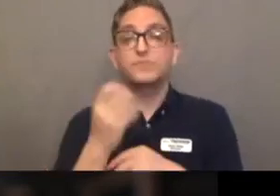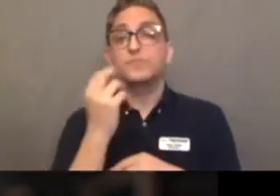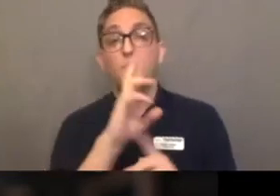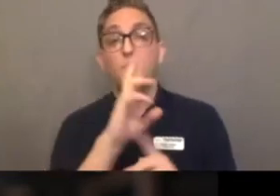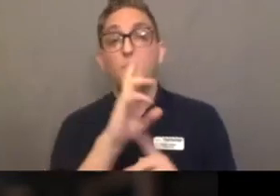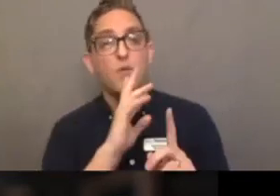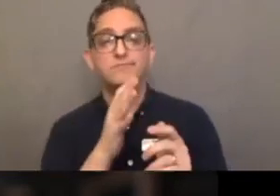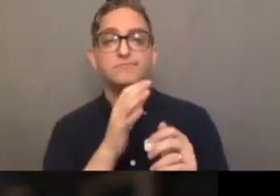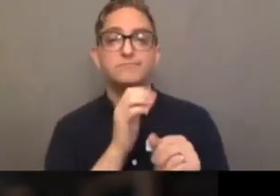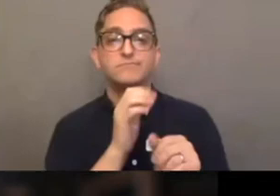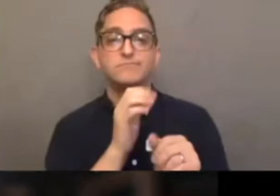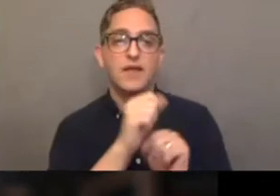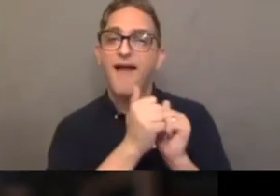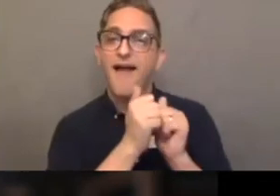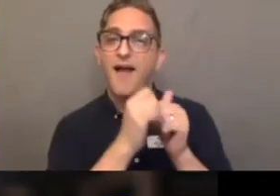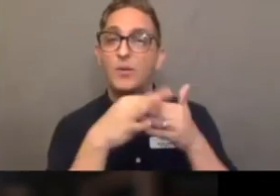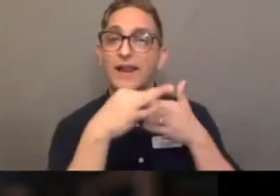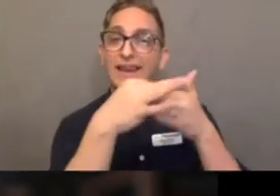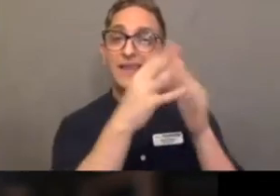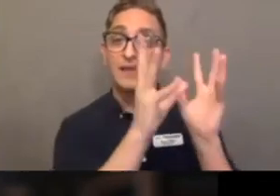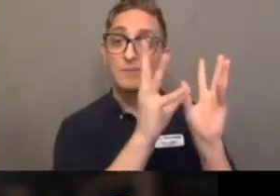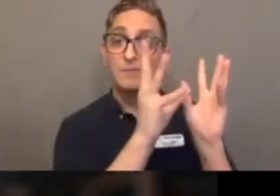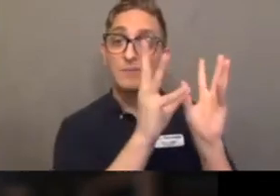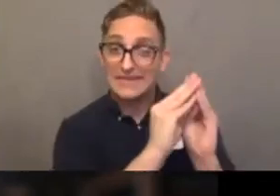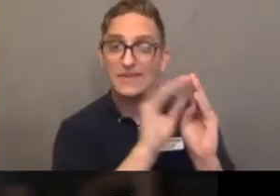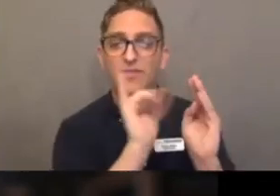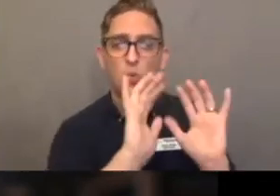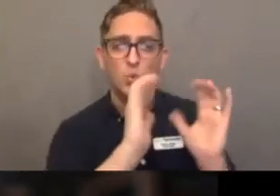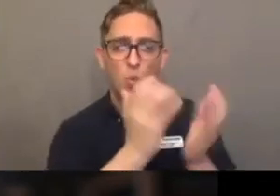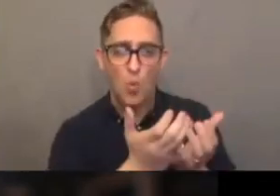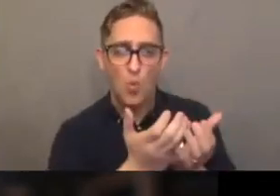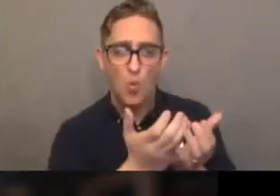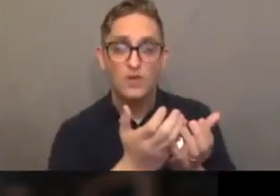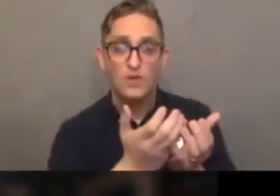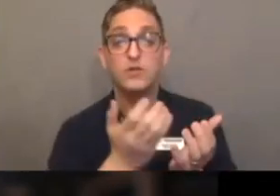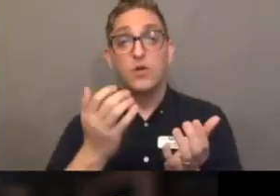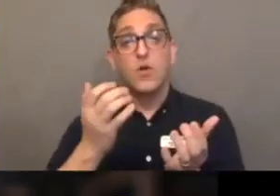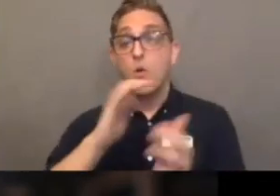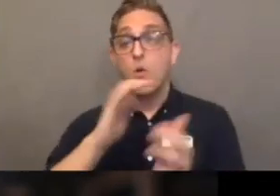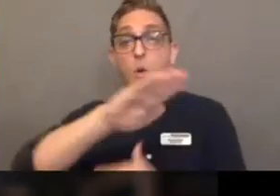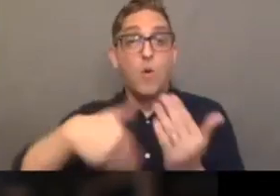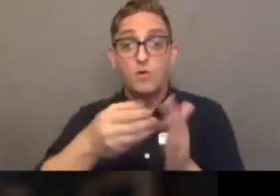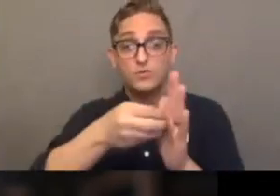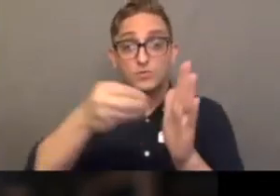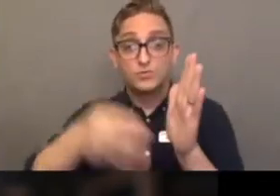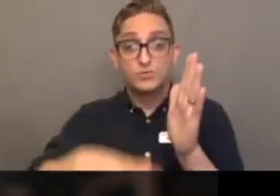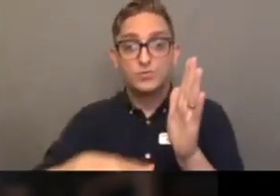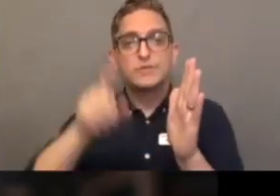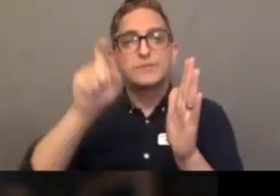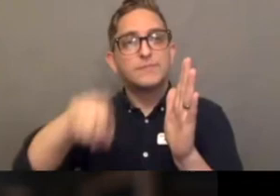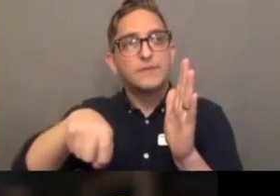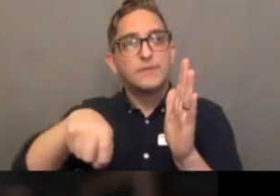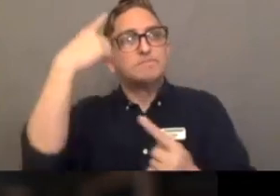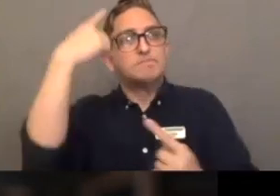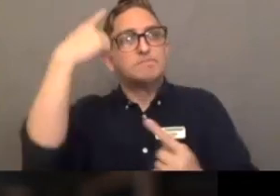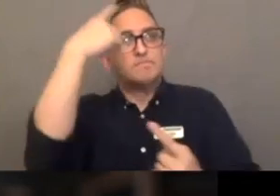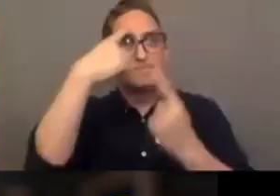are taught they need to think about everything in the audience and everybody that they're